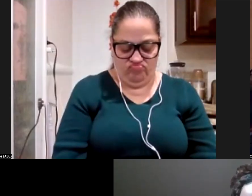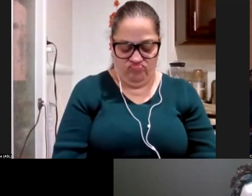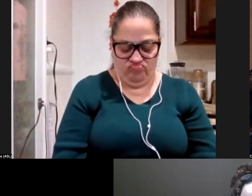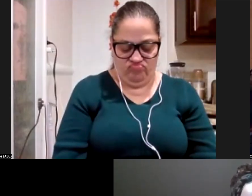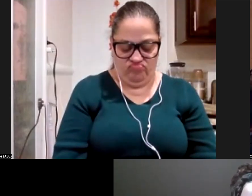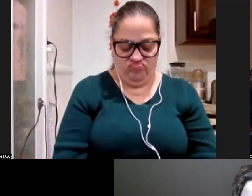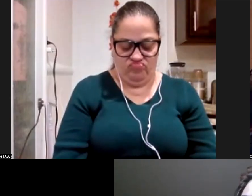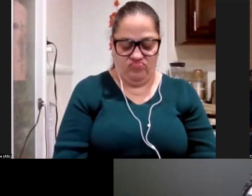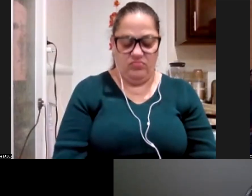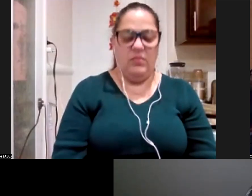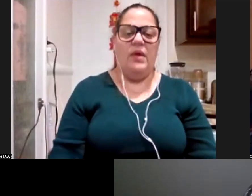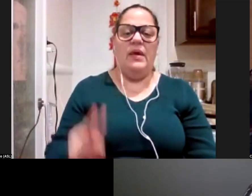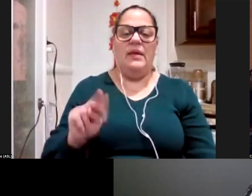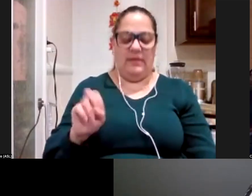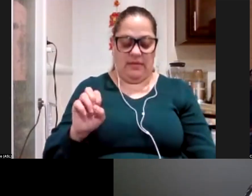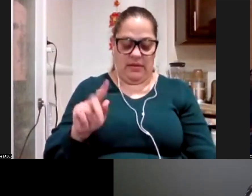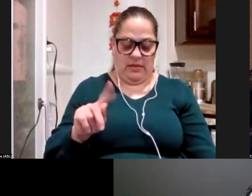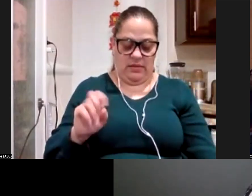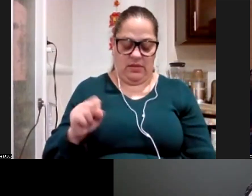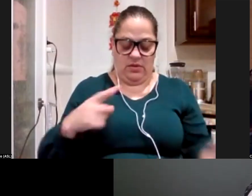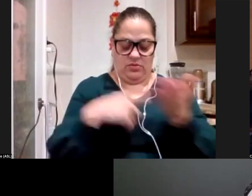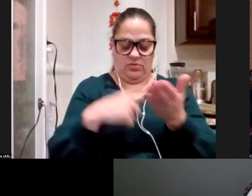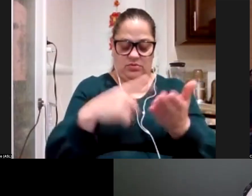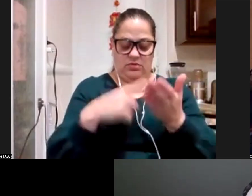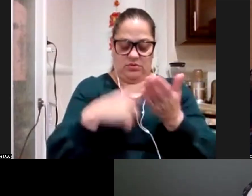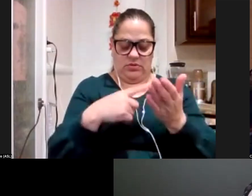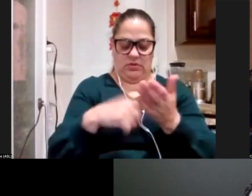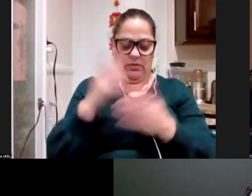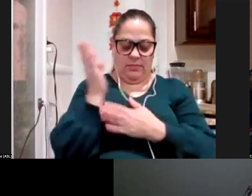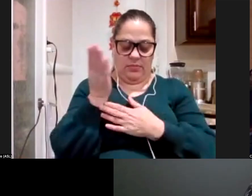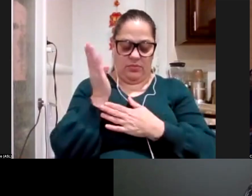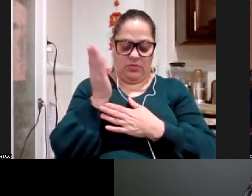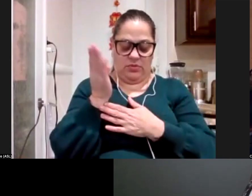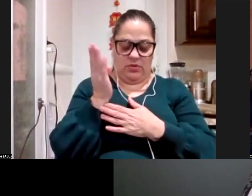Natalie, can you talk a little bit about you mentioned it in your presentation about